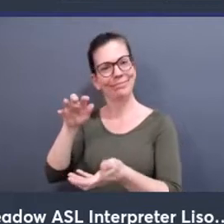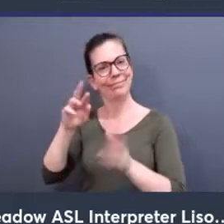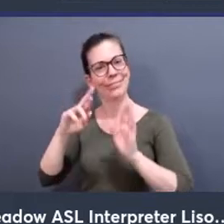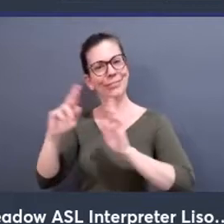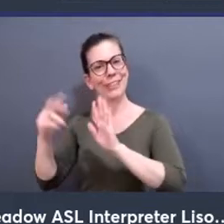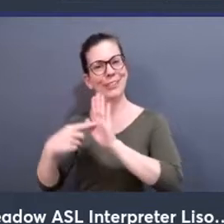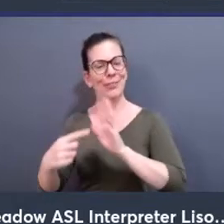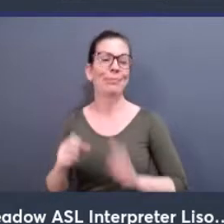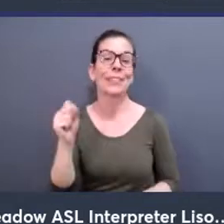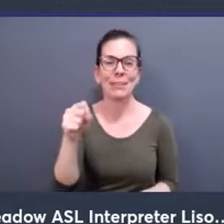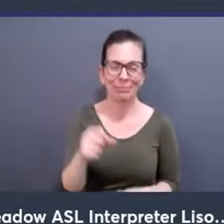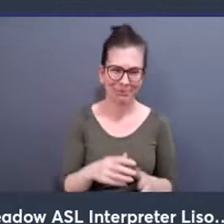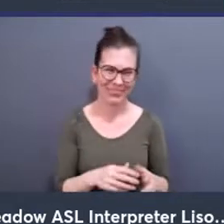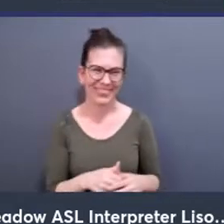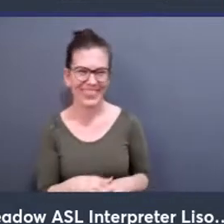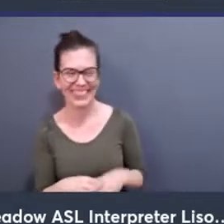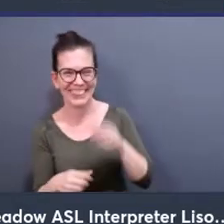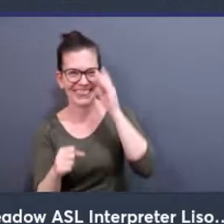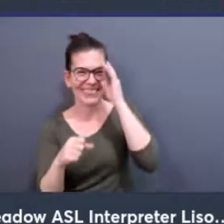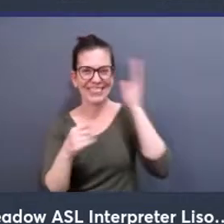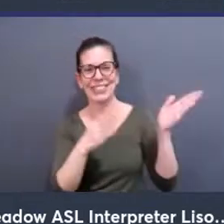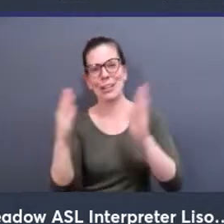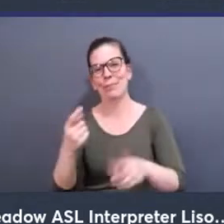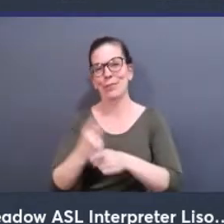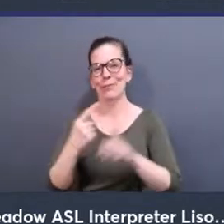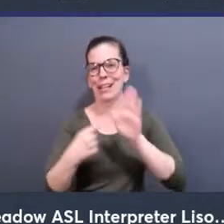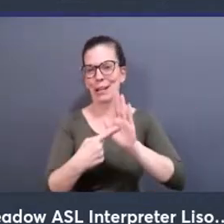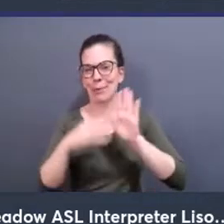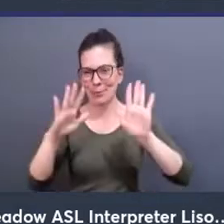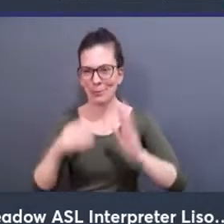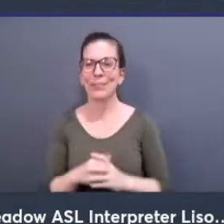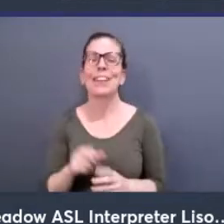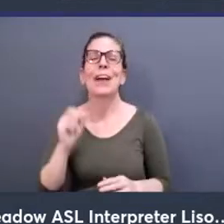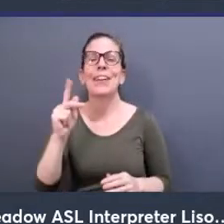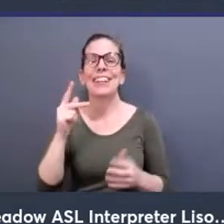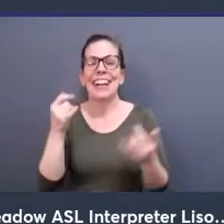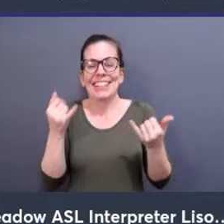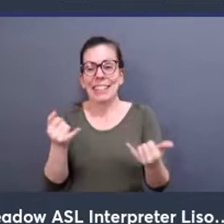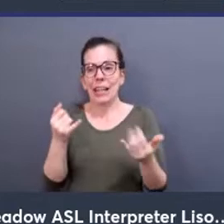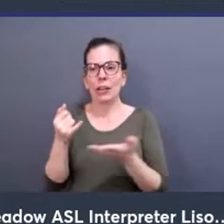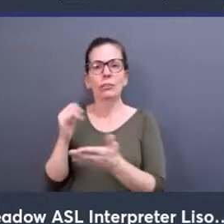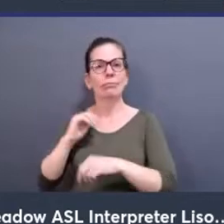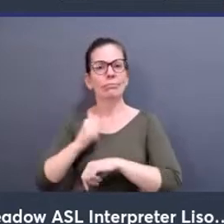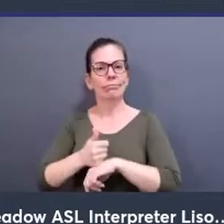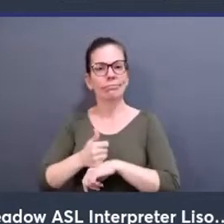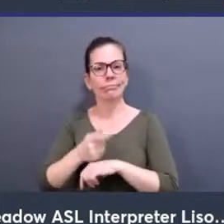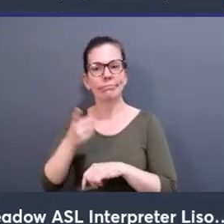There you go. Now I'm went to the right demo. So this one, I just set it up earlier in the morning,